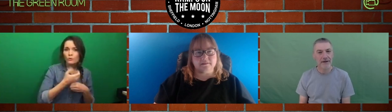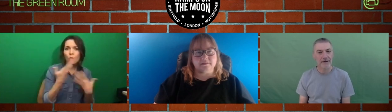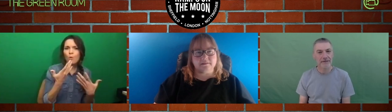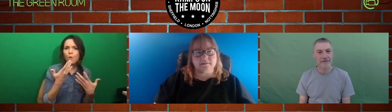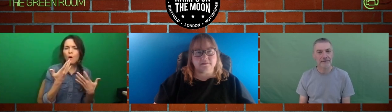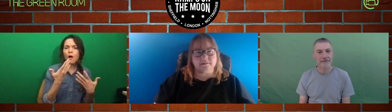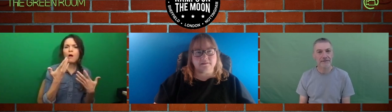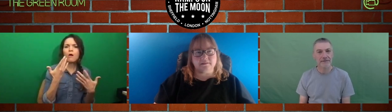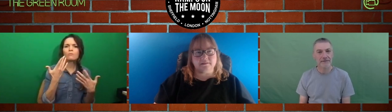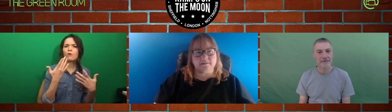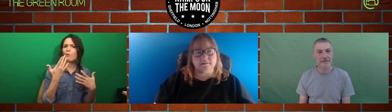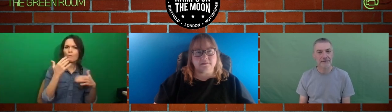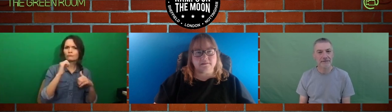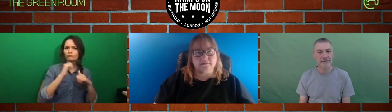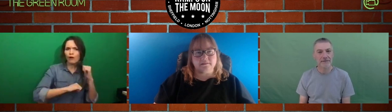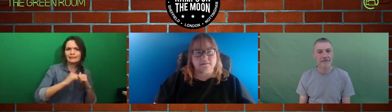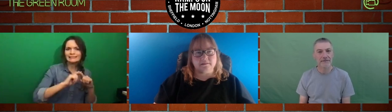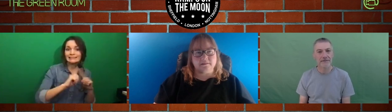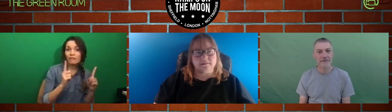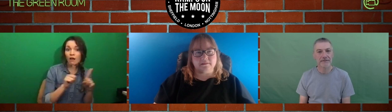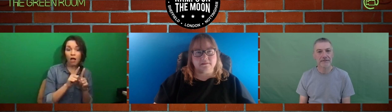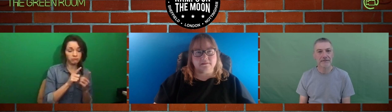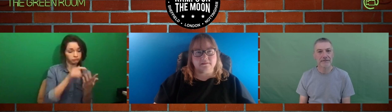Dark Horse? Did you have a script and you stick to it